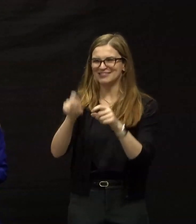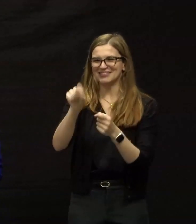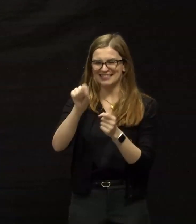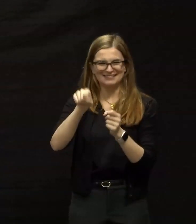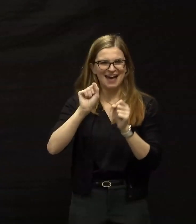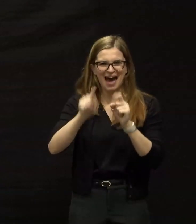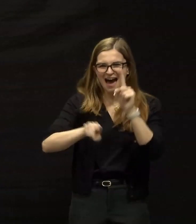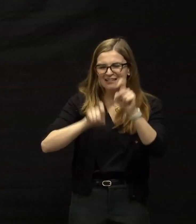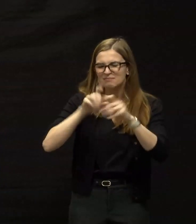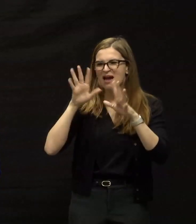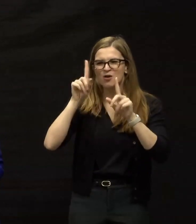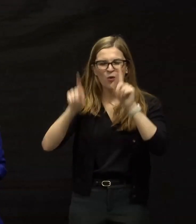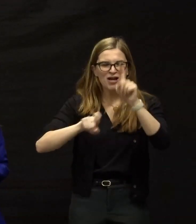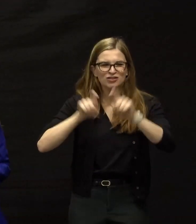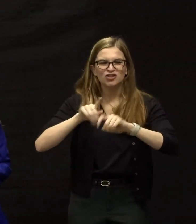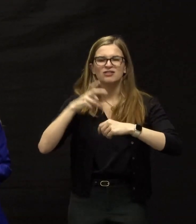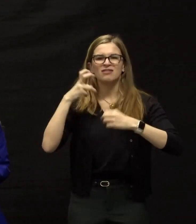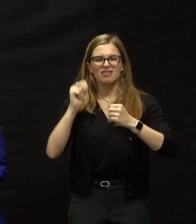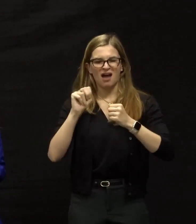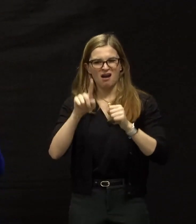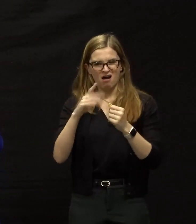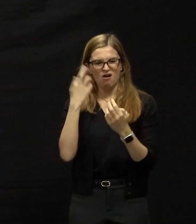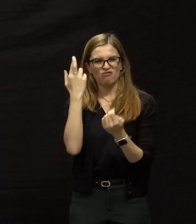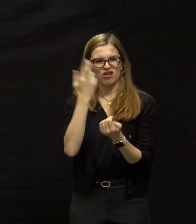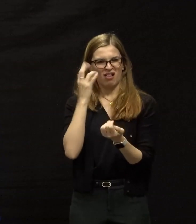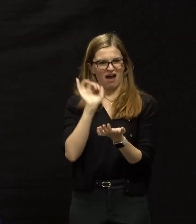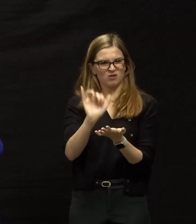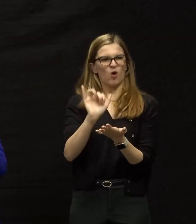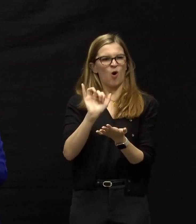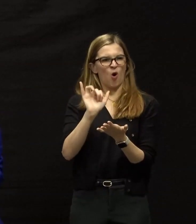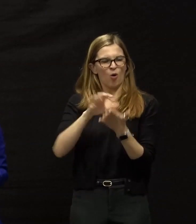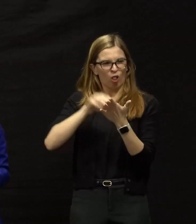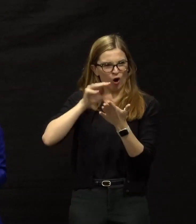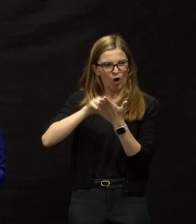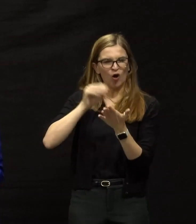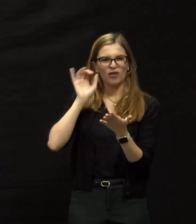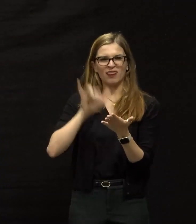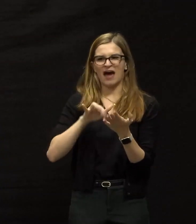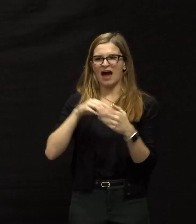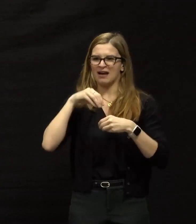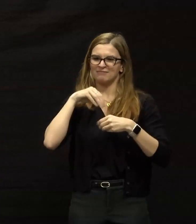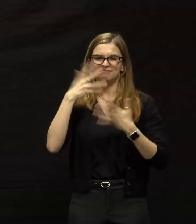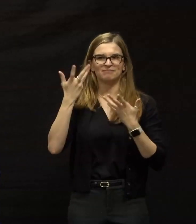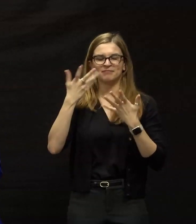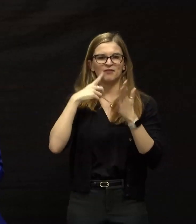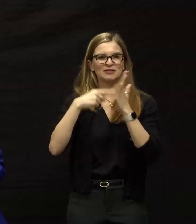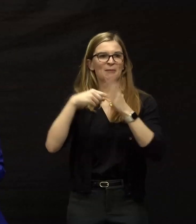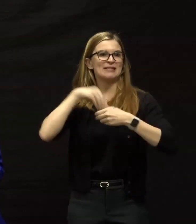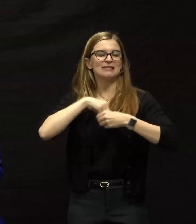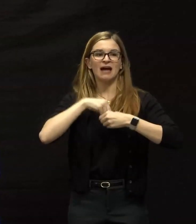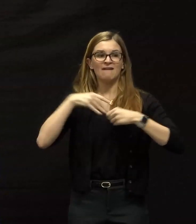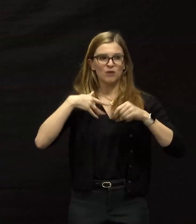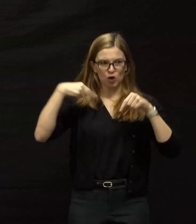and you know, have some expanding questions. And then the child realizes oh, okay, this is a learning opportunity for me.